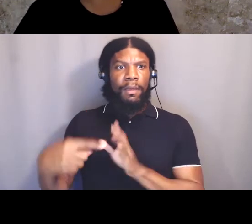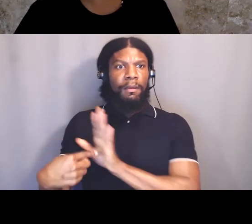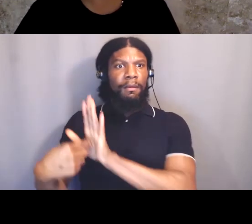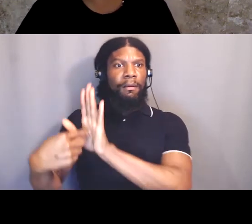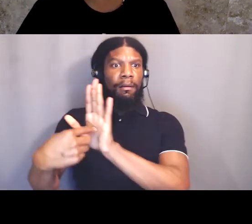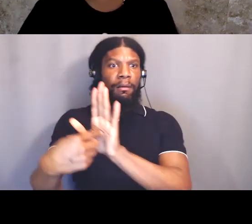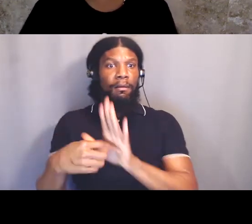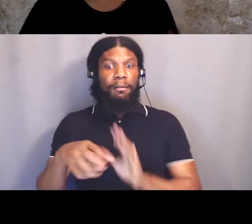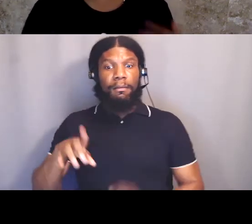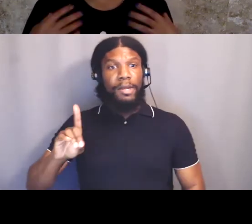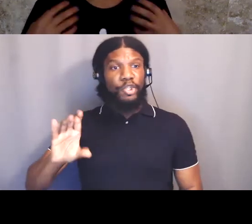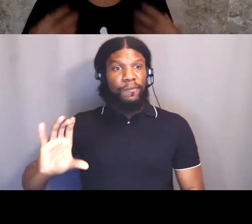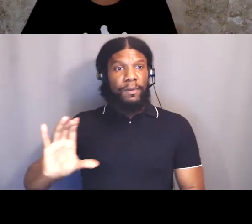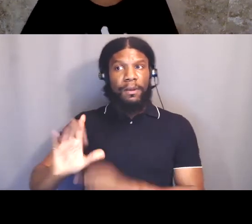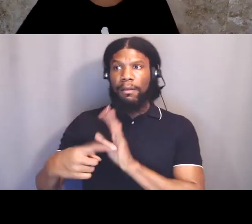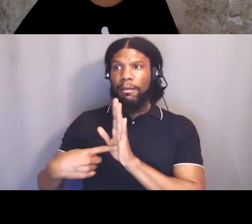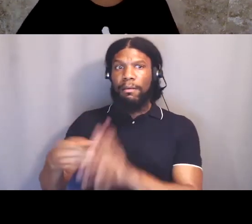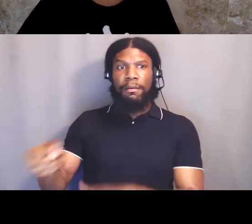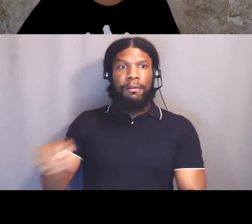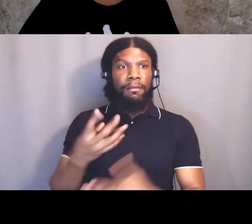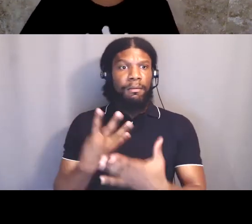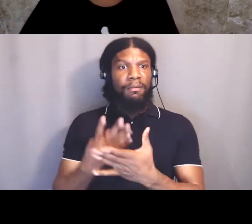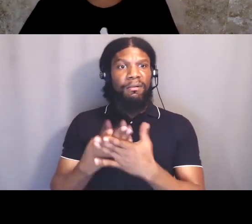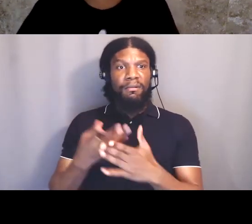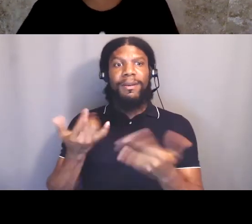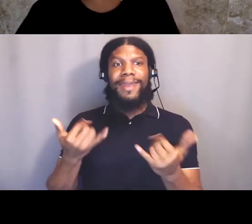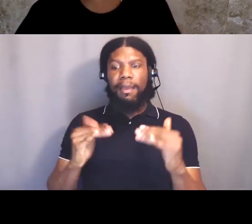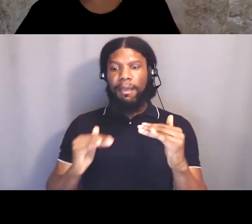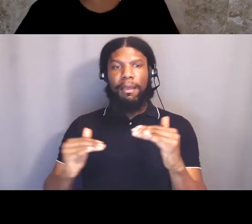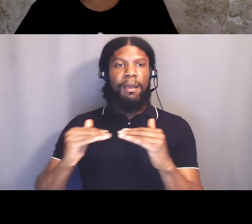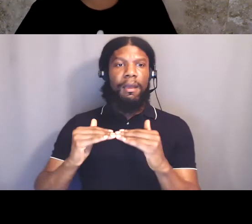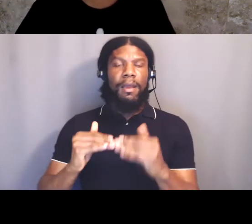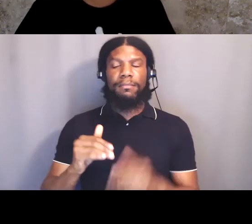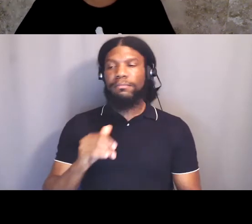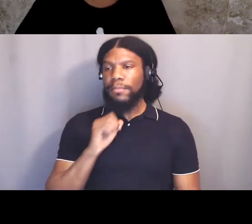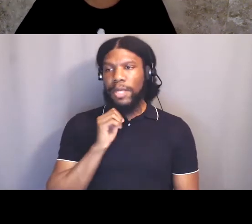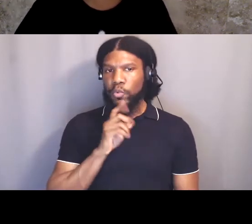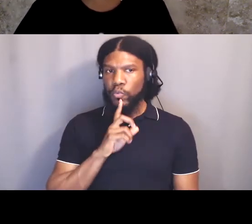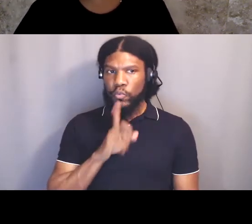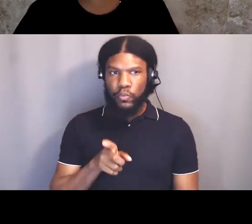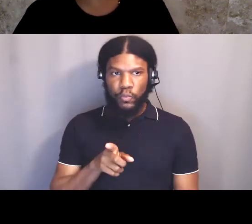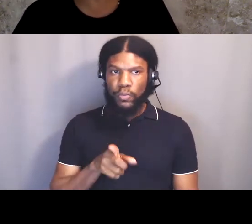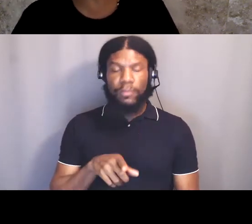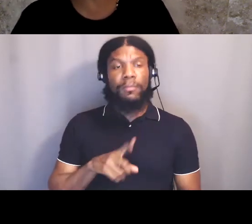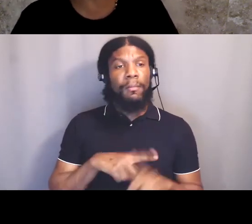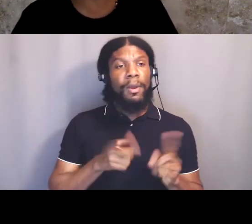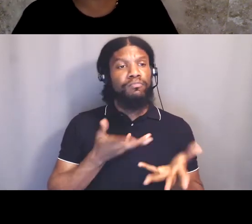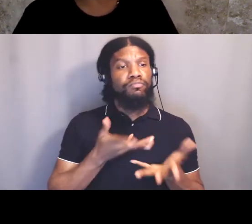is somehow justice but I've been able again, to be in community with George Floyd's family, now two weeks in a row.